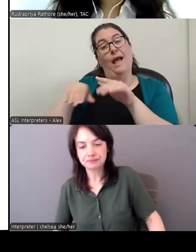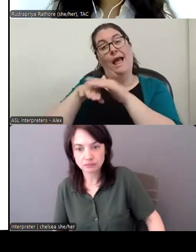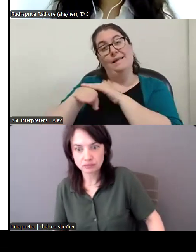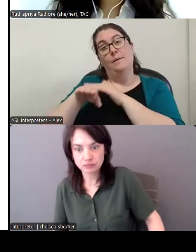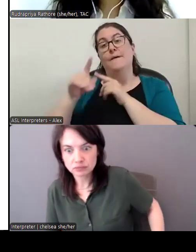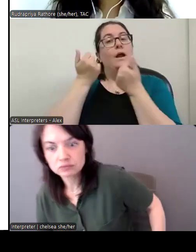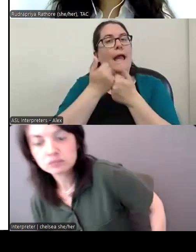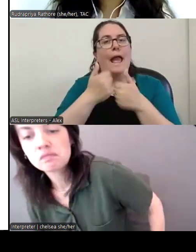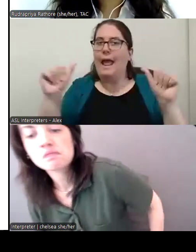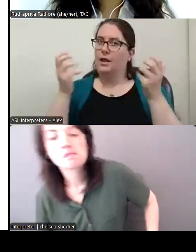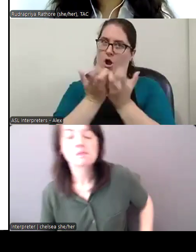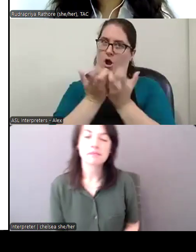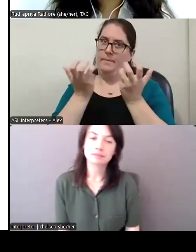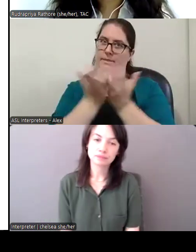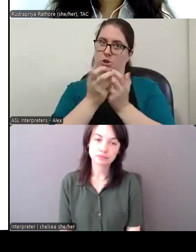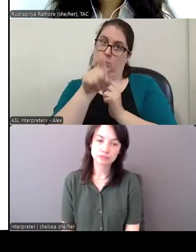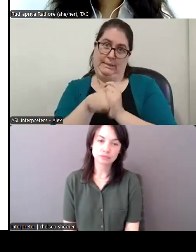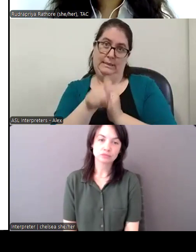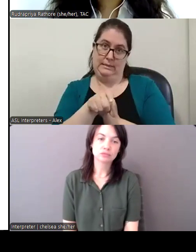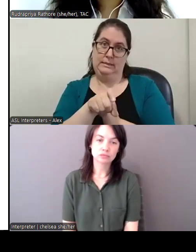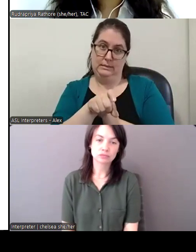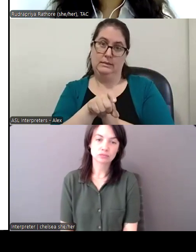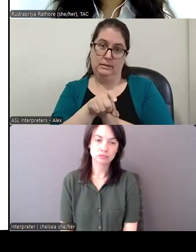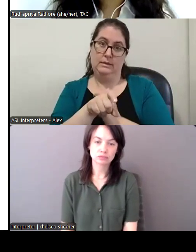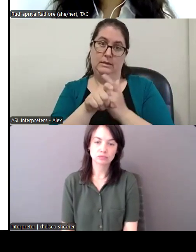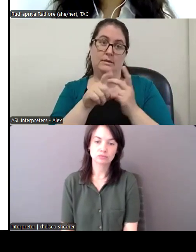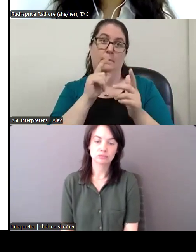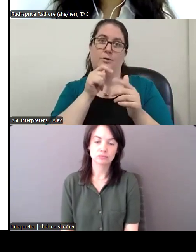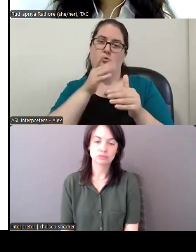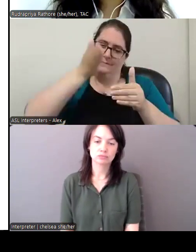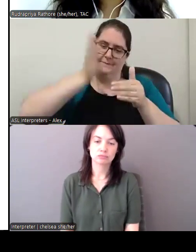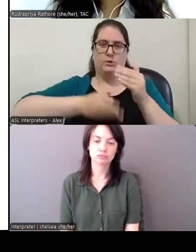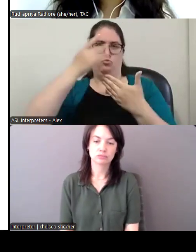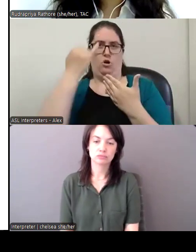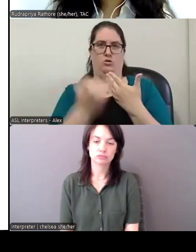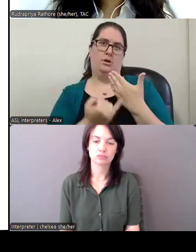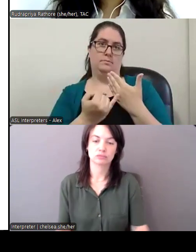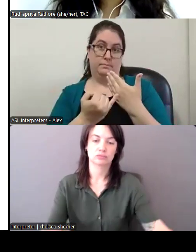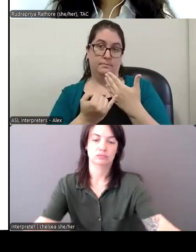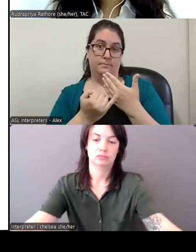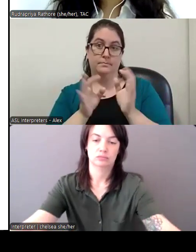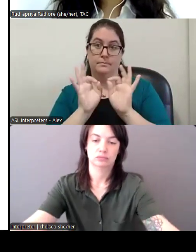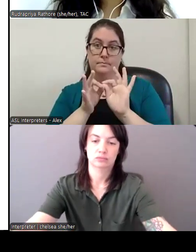accommodation that you might require to complete the project that you're proposing supports like